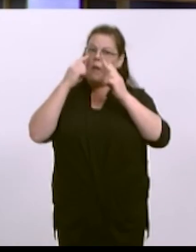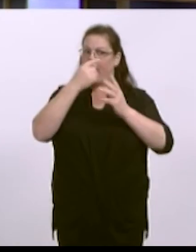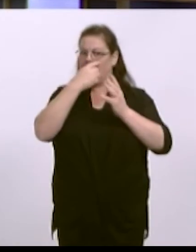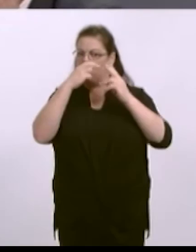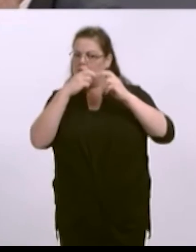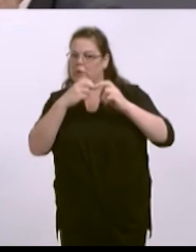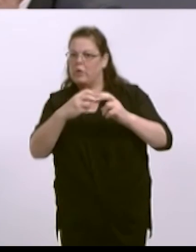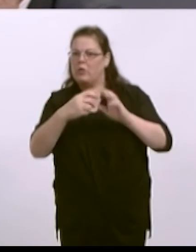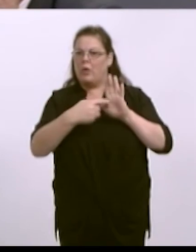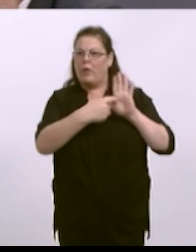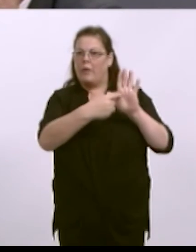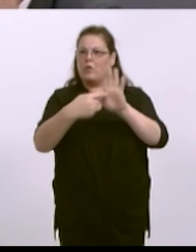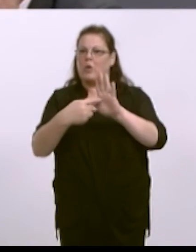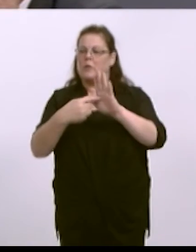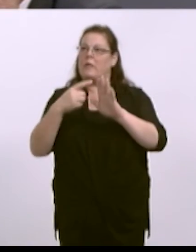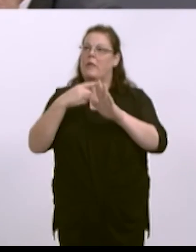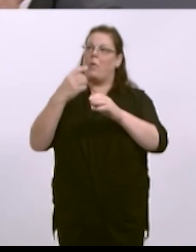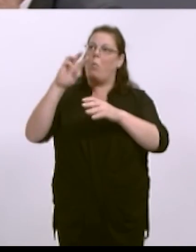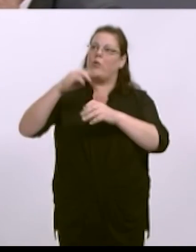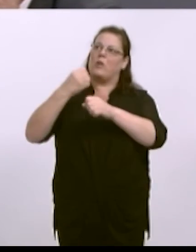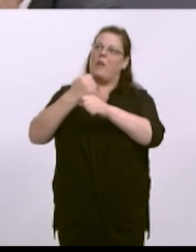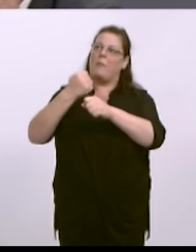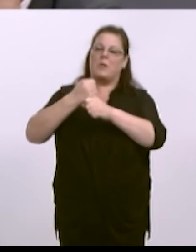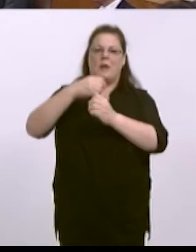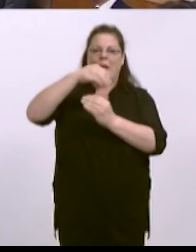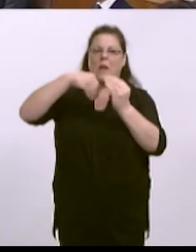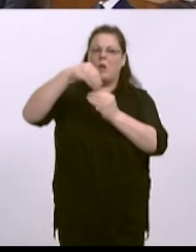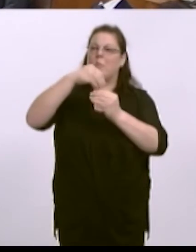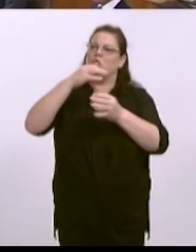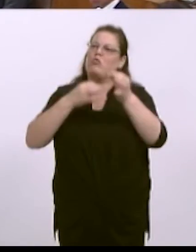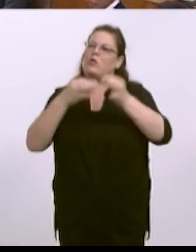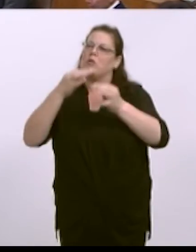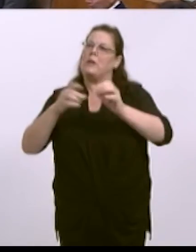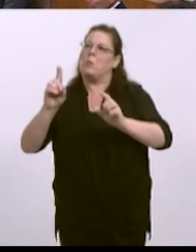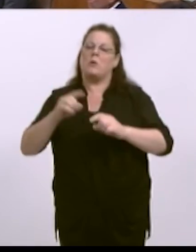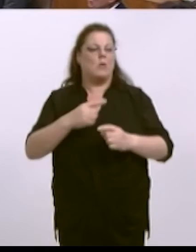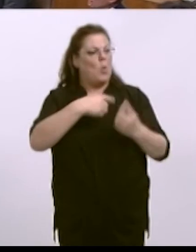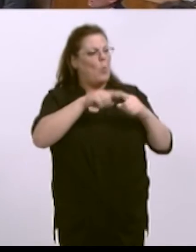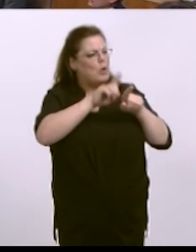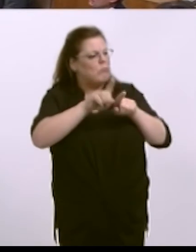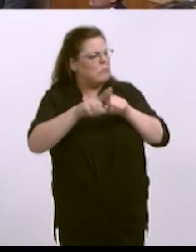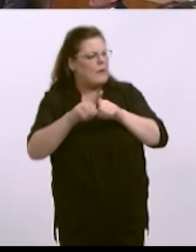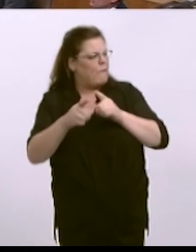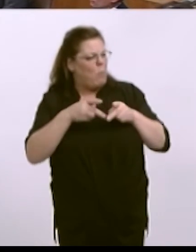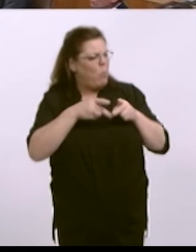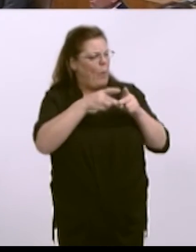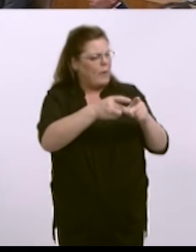economaidd Llywodraeth Cymru? OAQ(5)0211(FM) Carwyn Jones: We use evidence from a wide range of sources to shape our approach to delivering a fairer, more prosperous and more